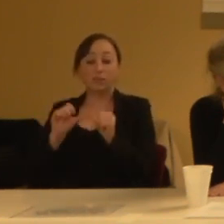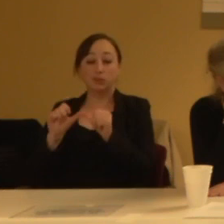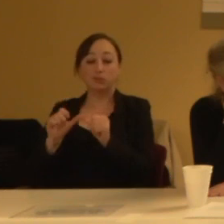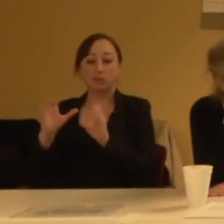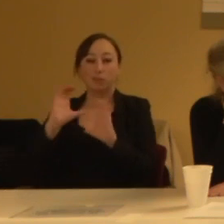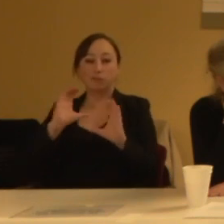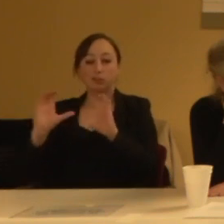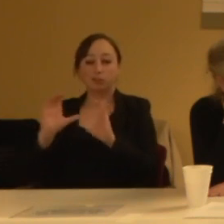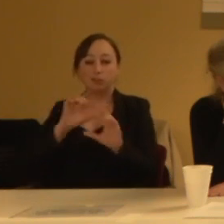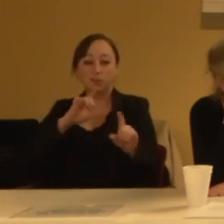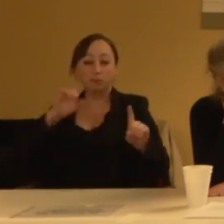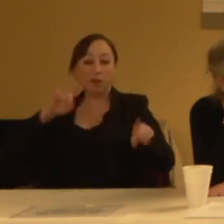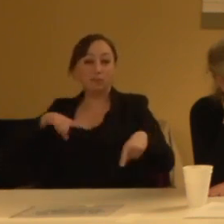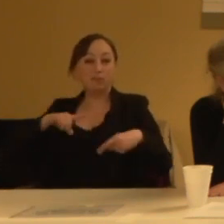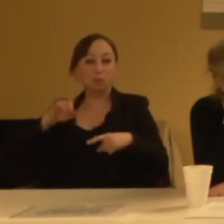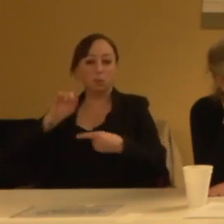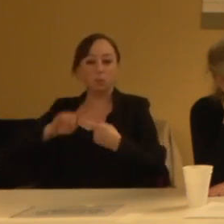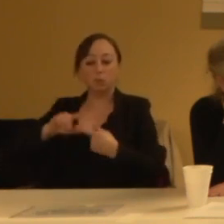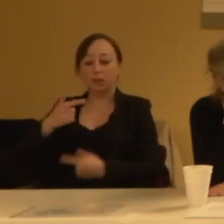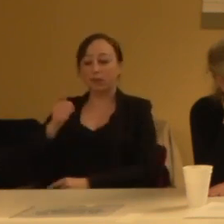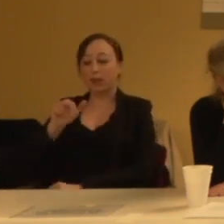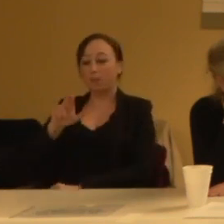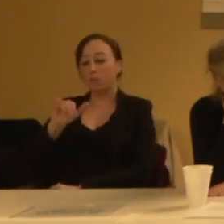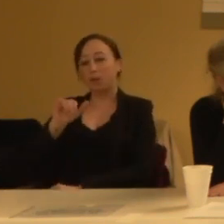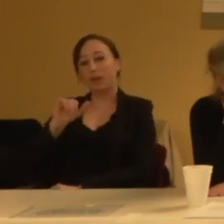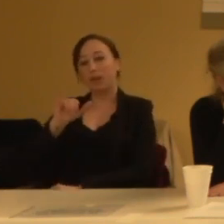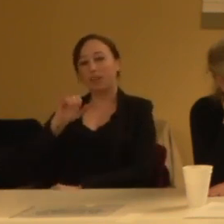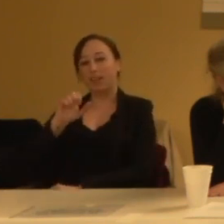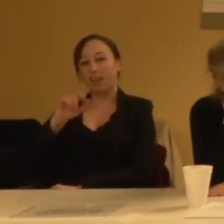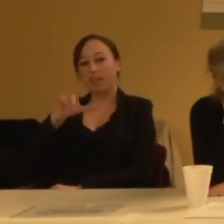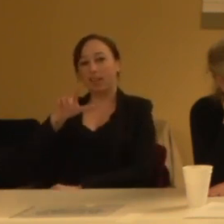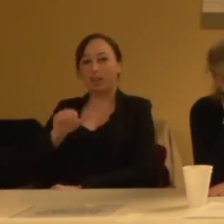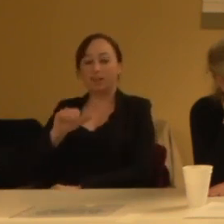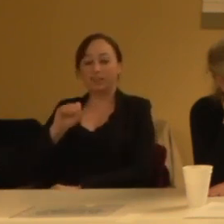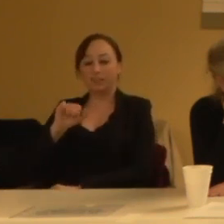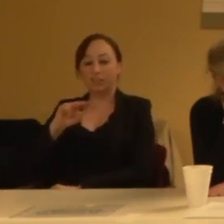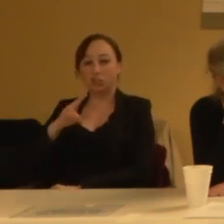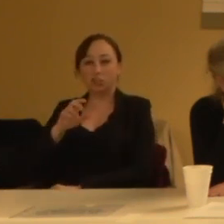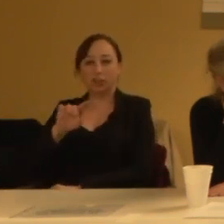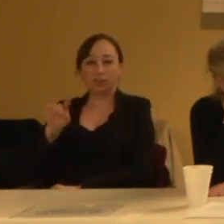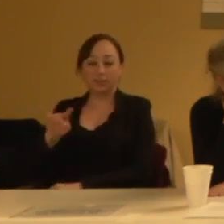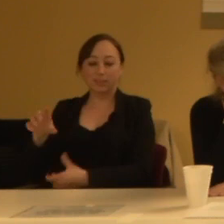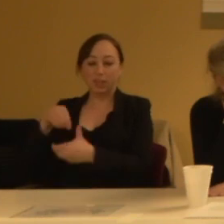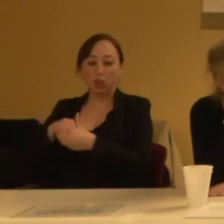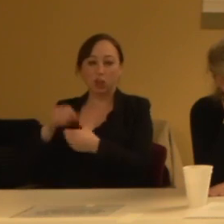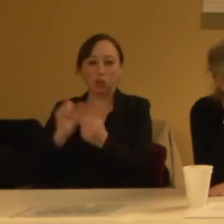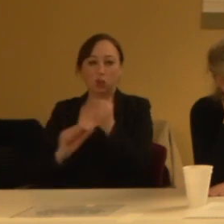Gabriela Serena Sanchez and Quiara Alegria Hudes in Theater Topics.